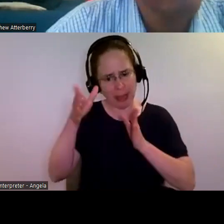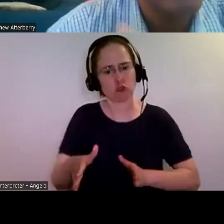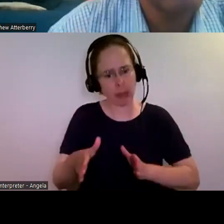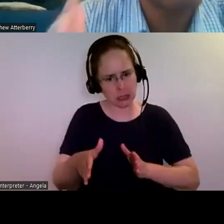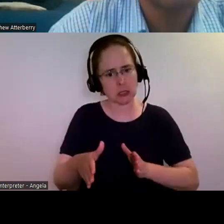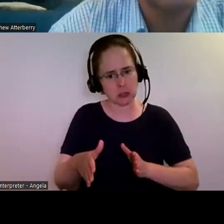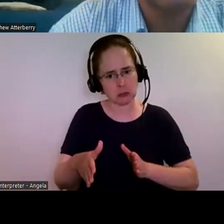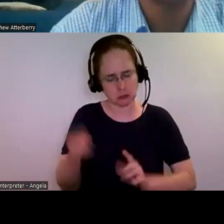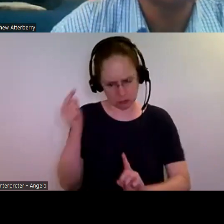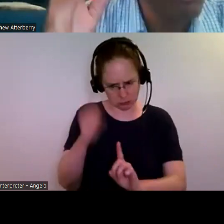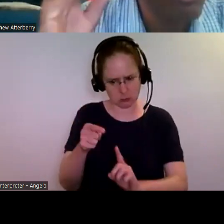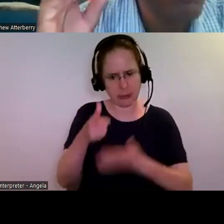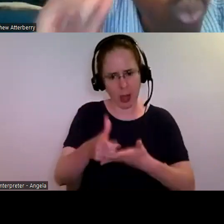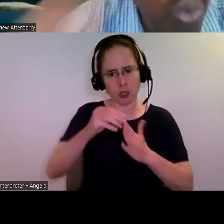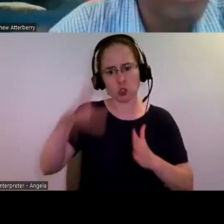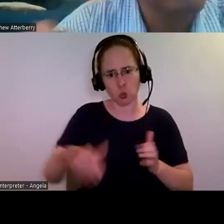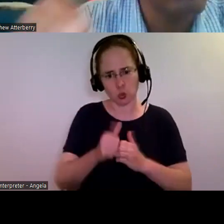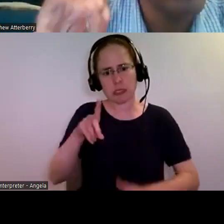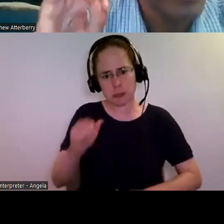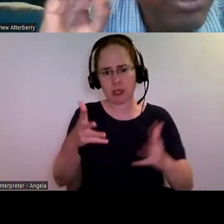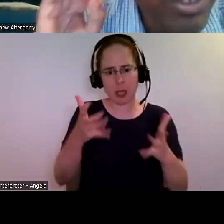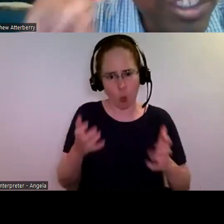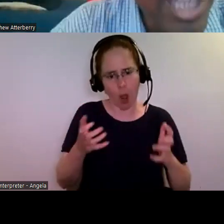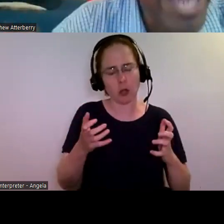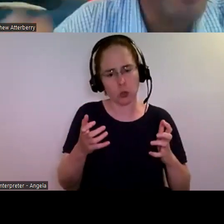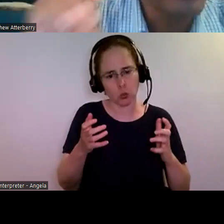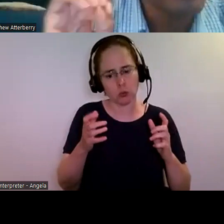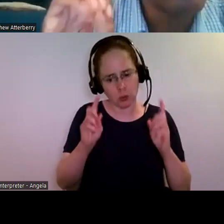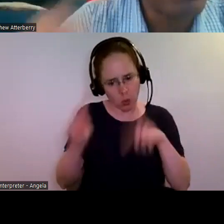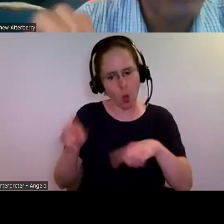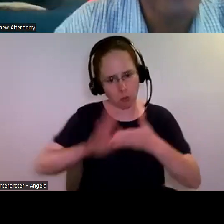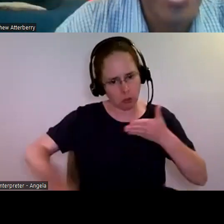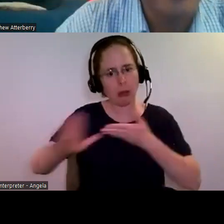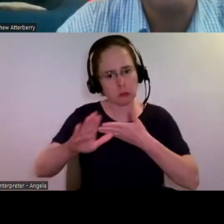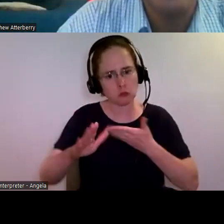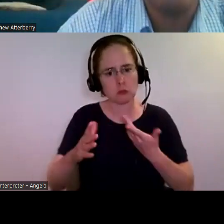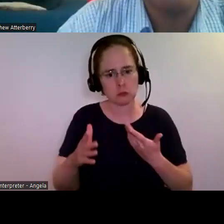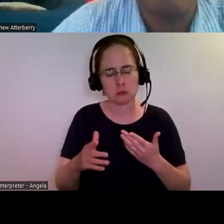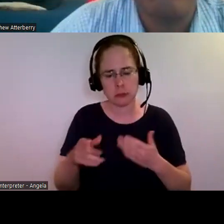toward those students with disabilities who want to, who desire to pursue higher education.